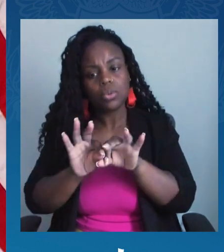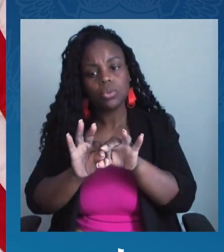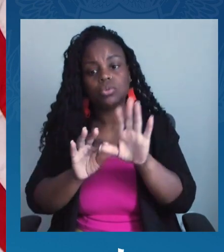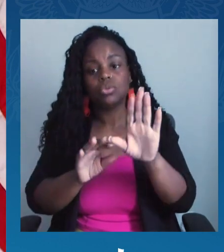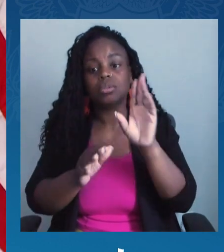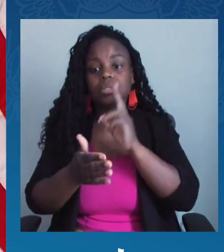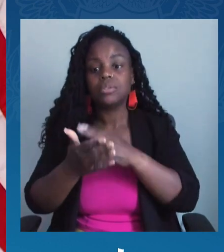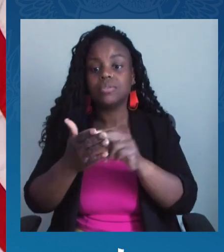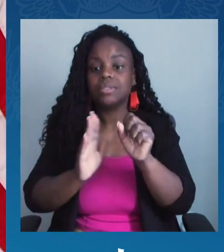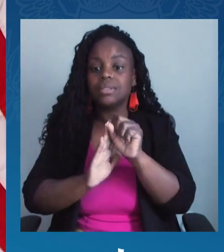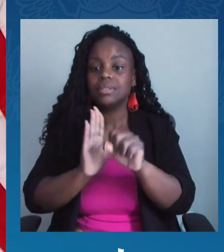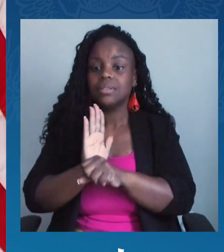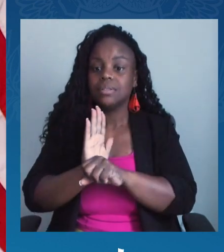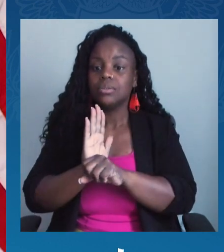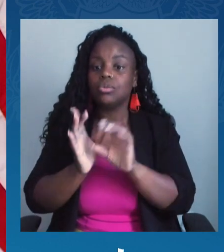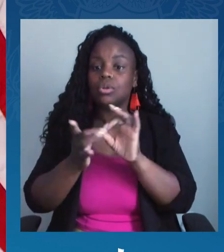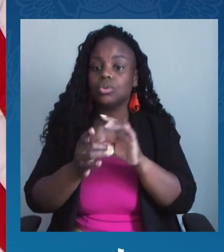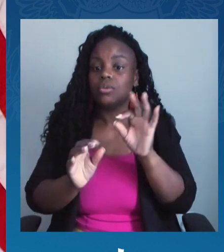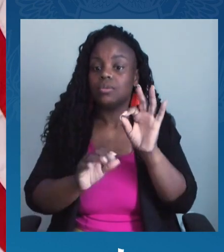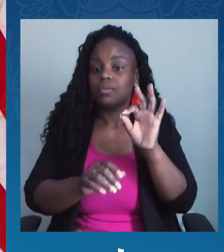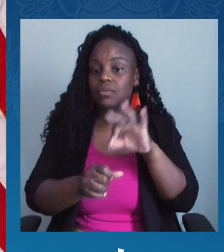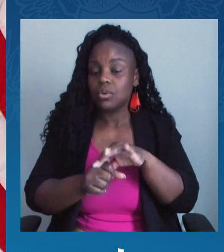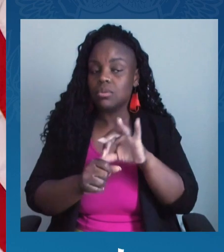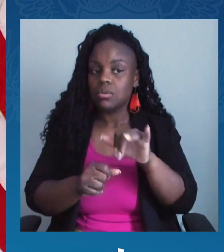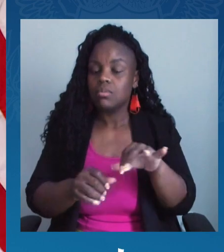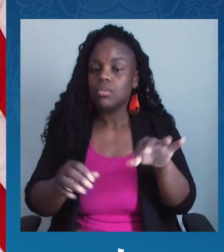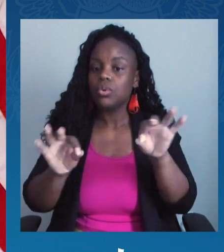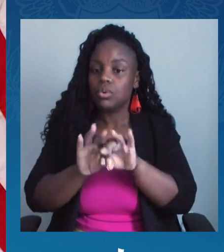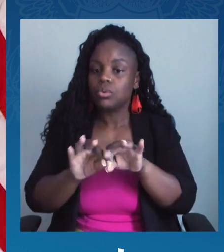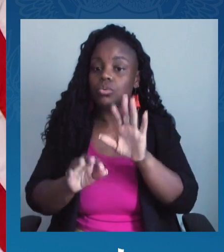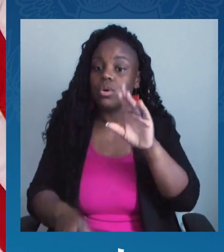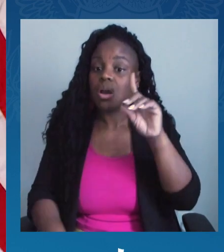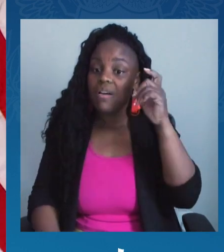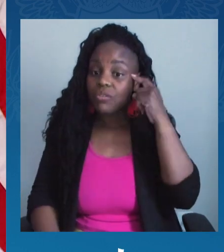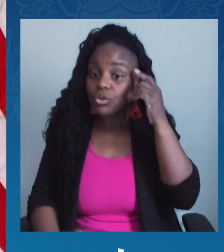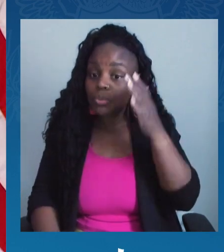That matters who your governor is. Matters who your mayor is certainly matters.